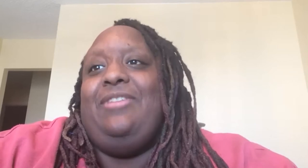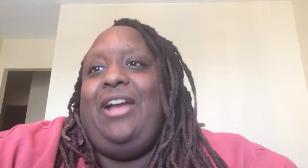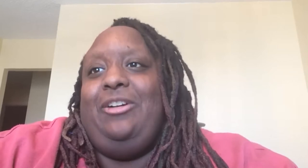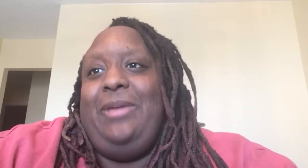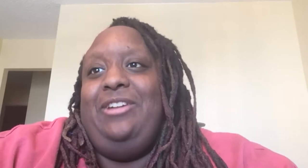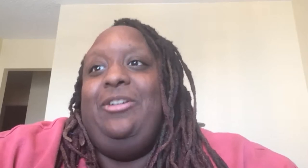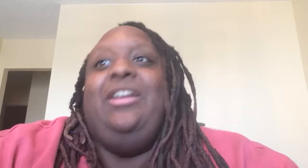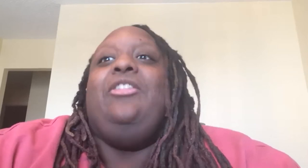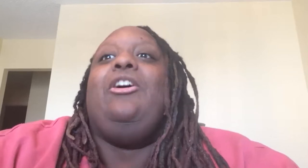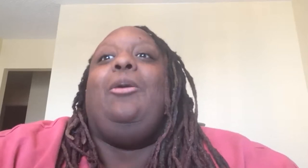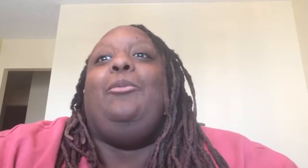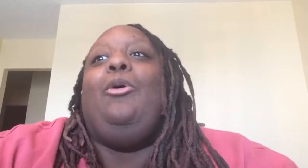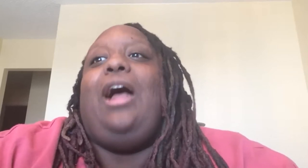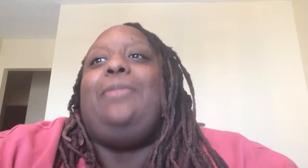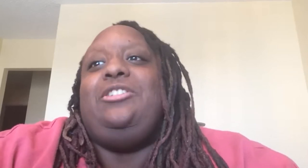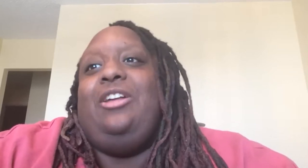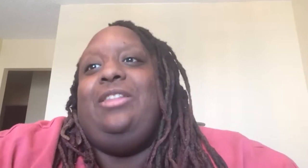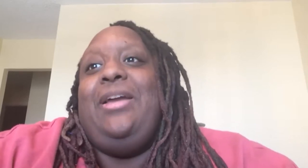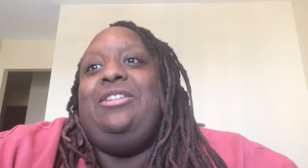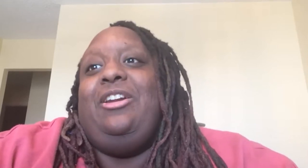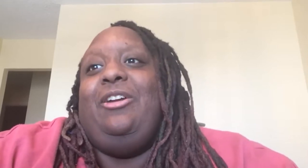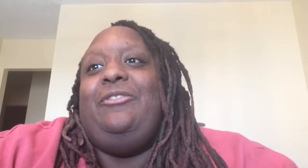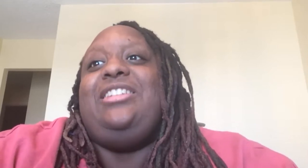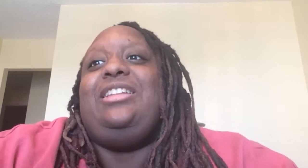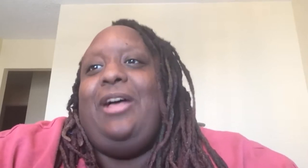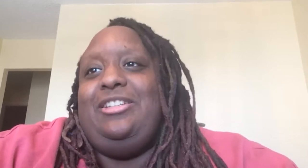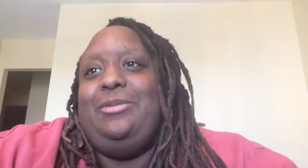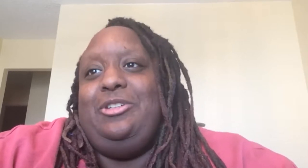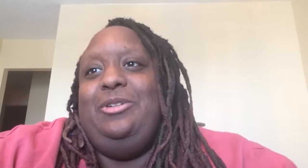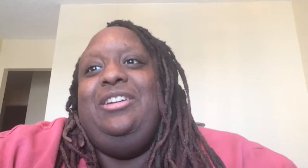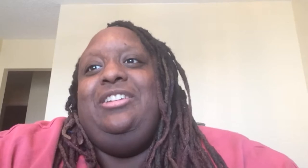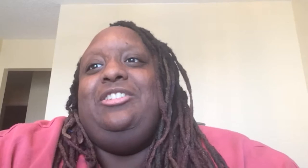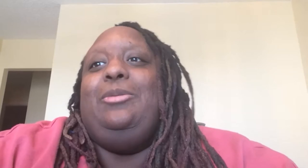There are more options on that menu than are physically possible to absorb.